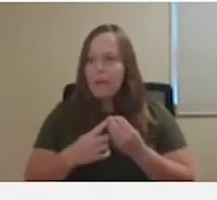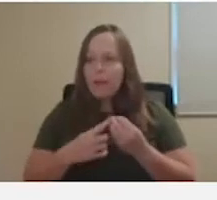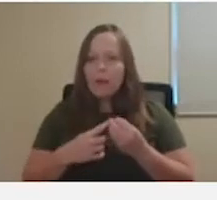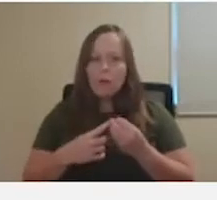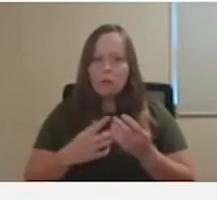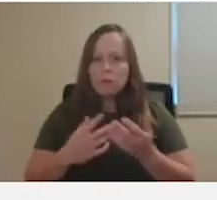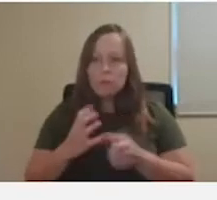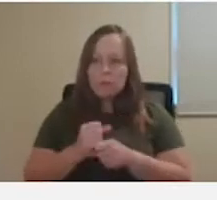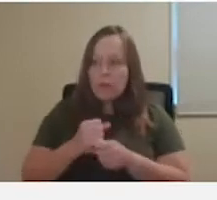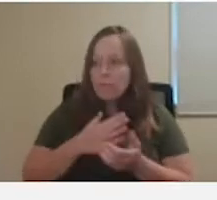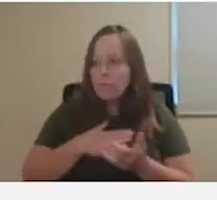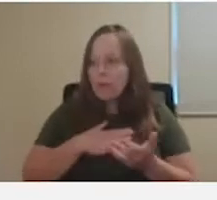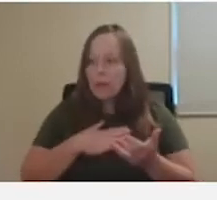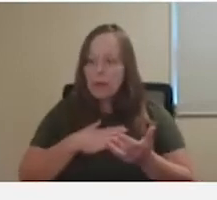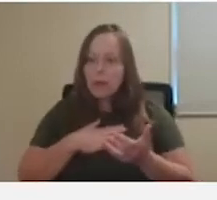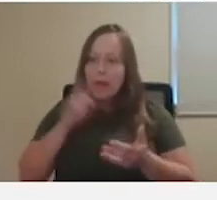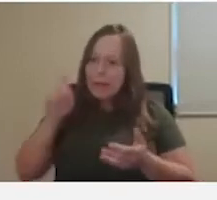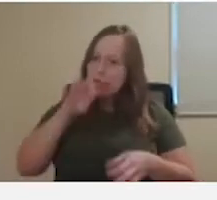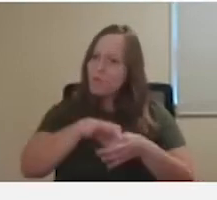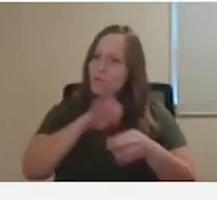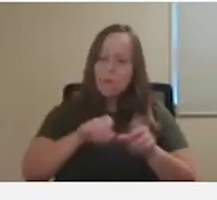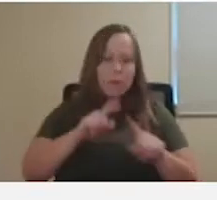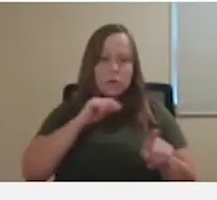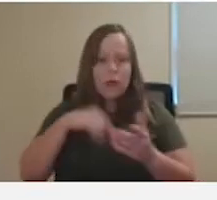And you're like, I need to go vote, but I don't have my ballot.